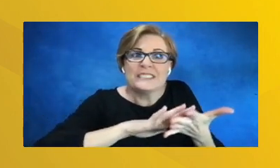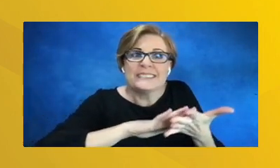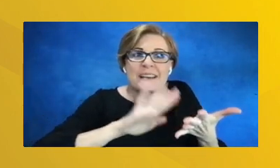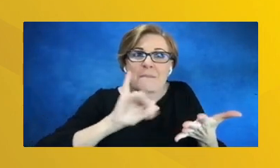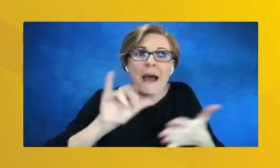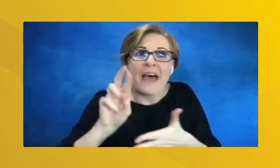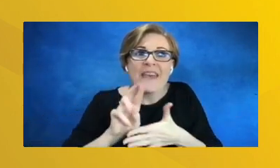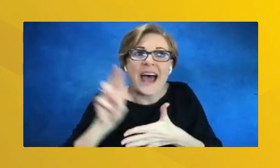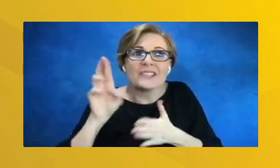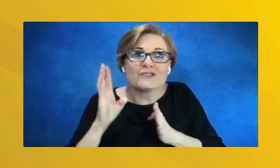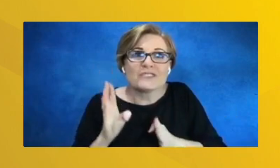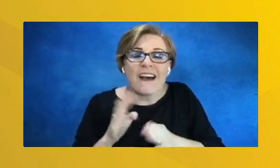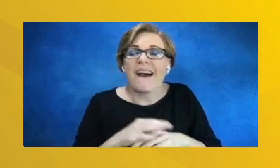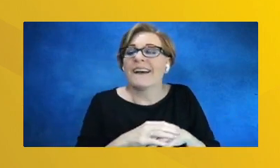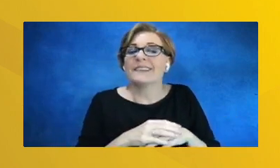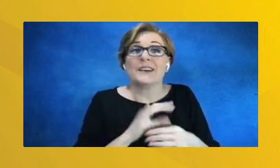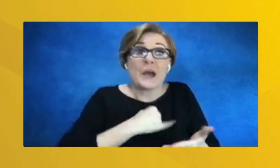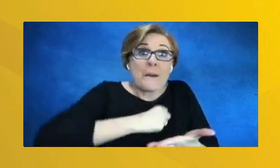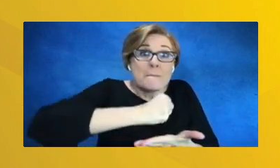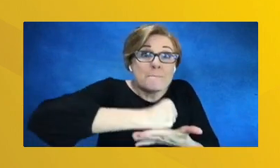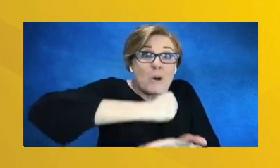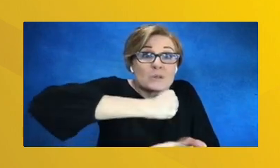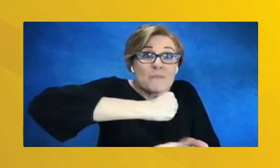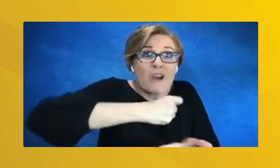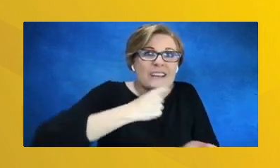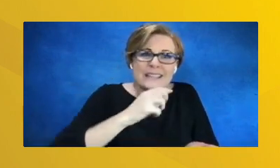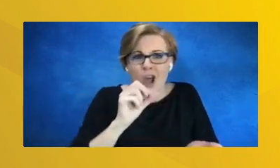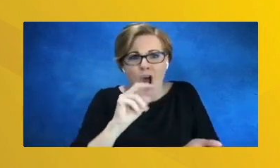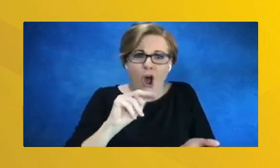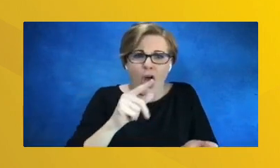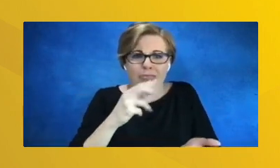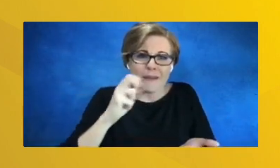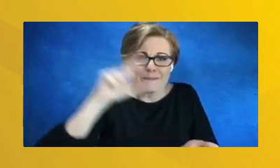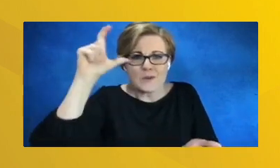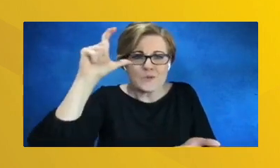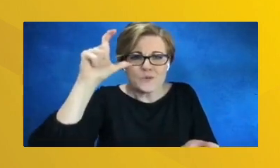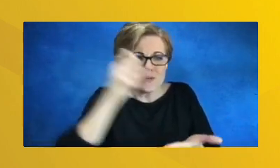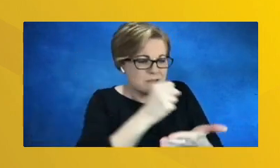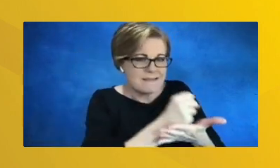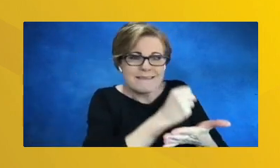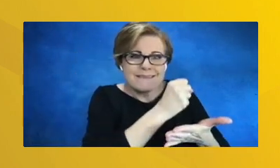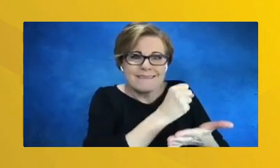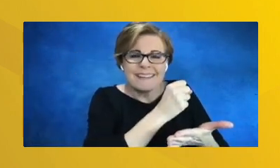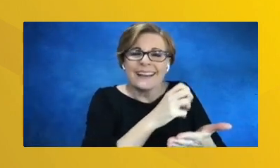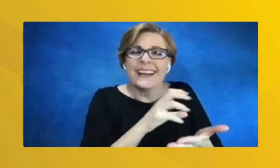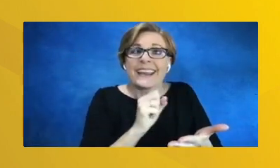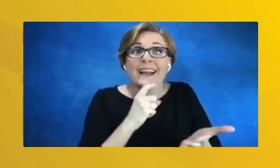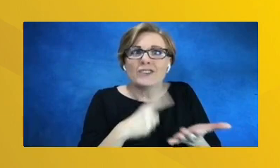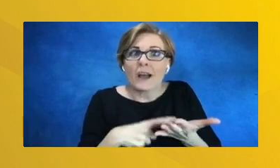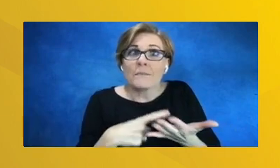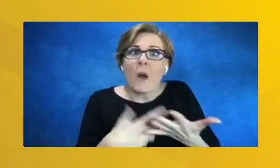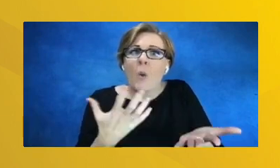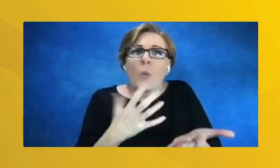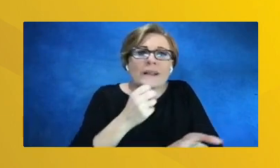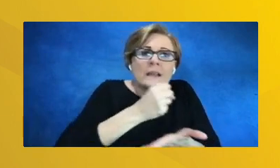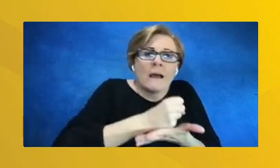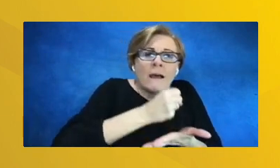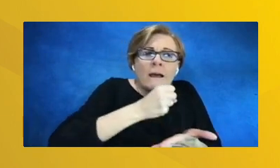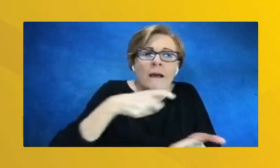There's the postmark on it that says 'On the moon'. So it can lead into a conversation about what is a postmark? What information does it give us?